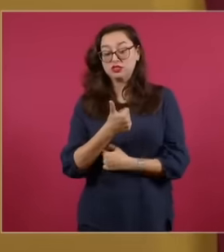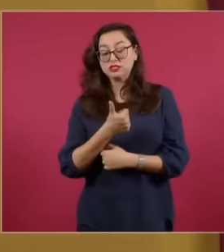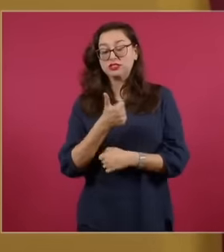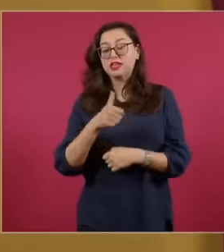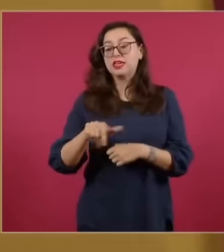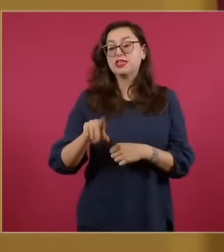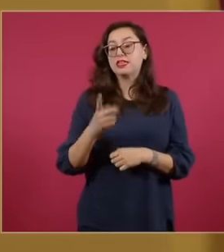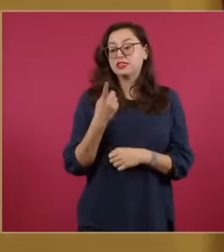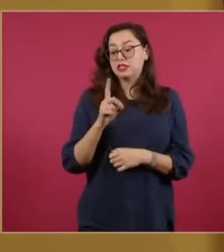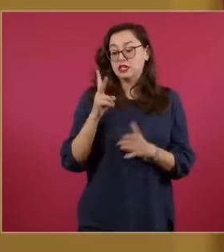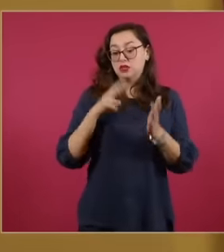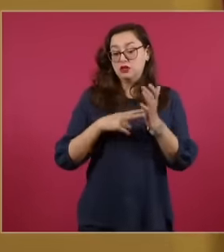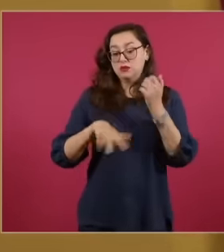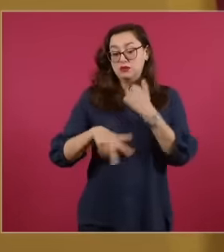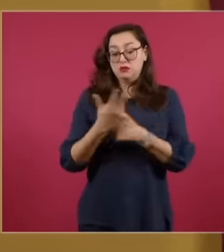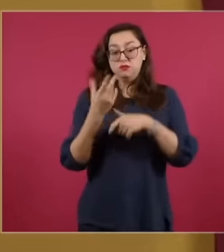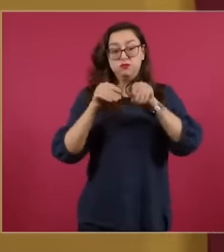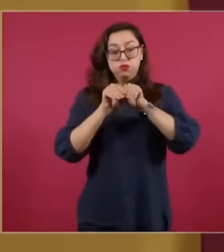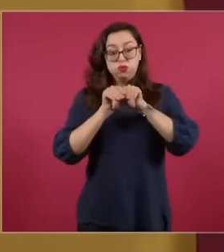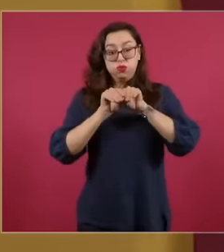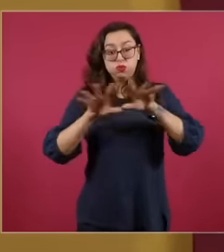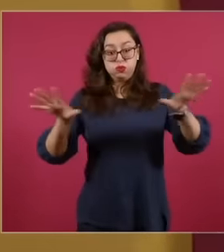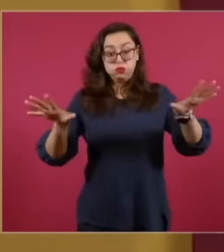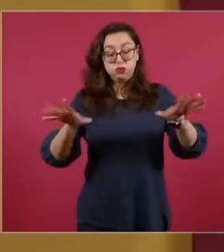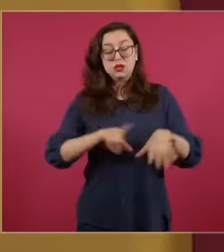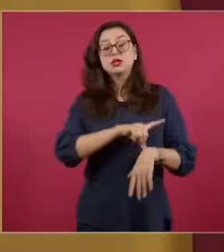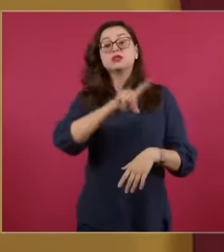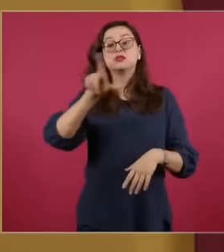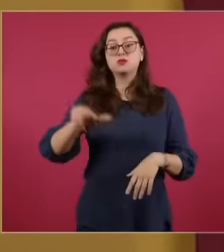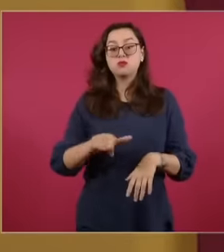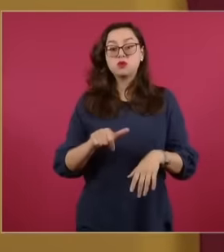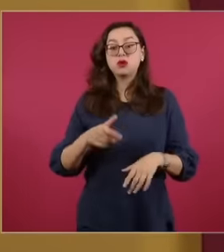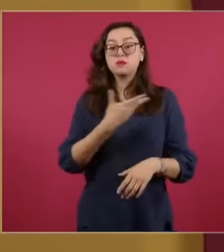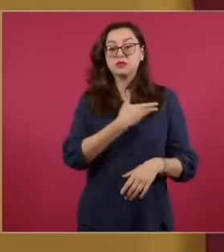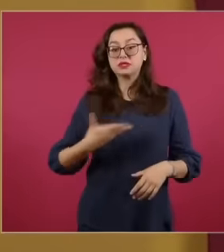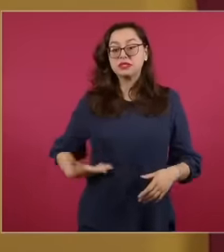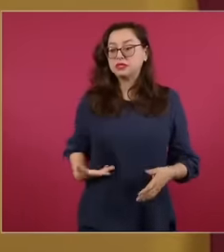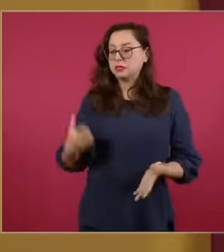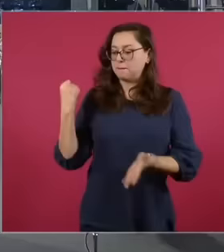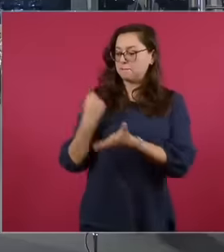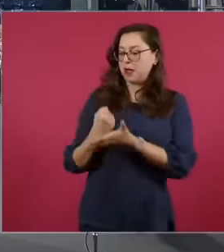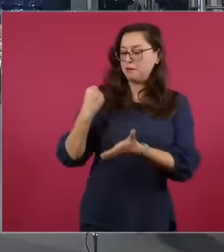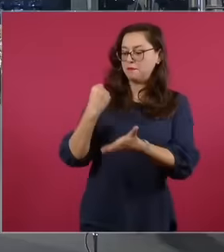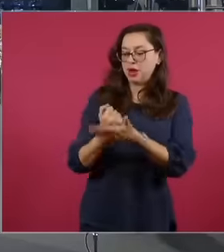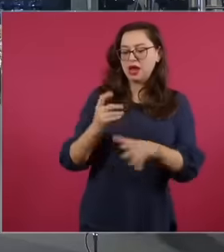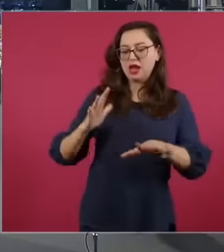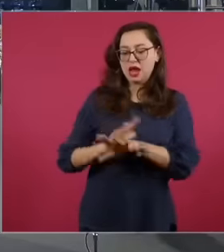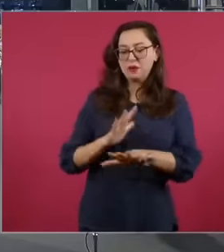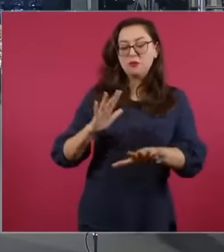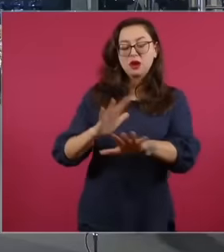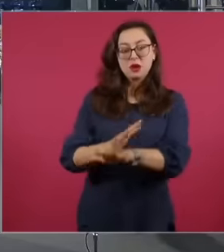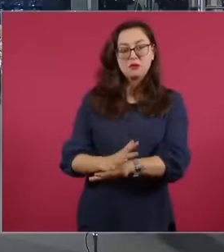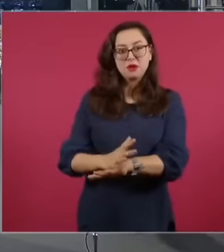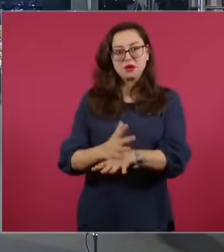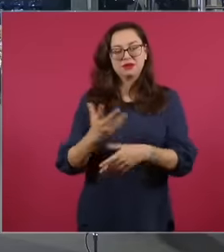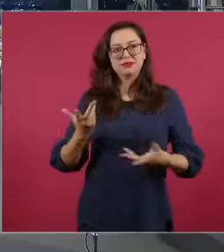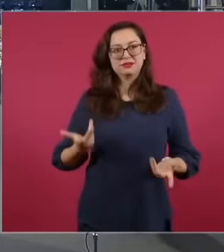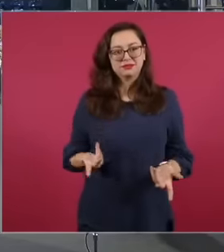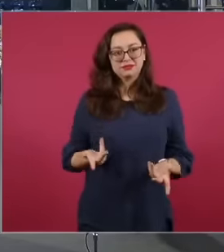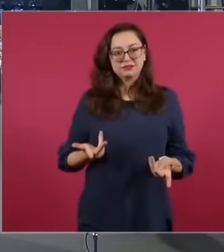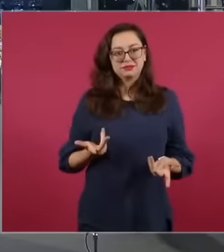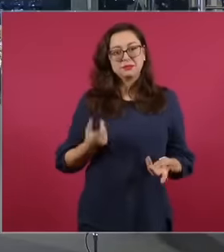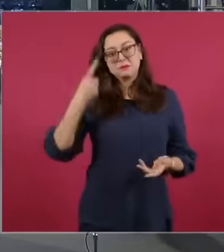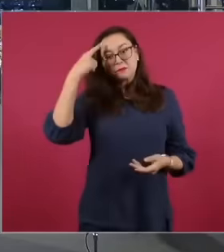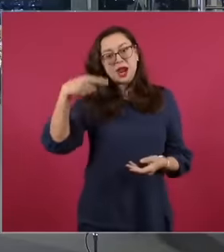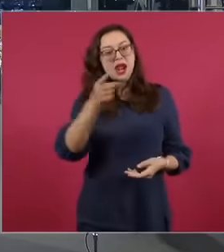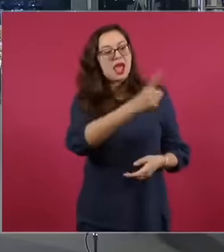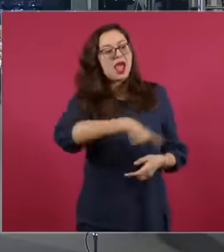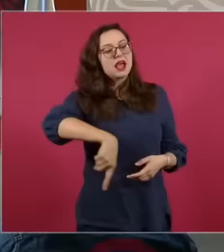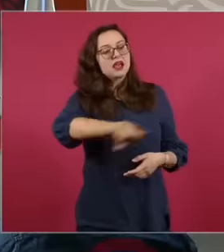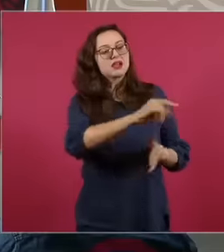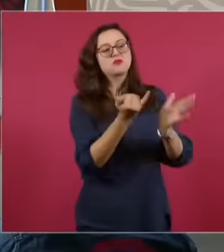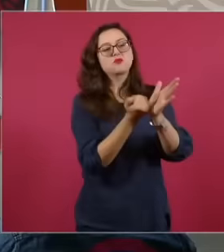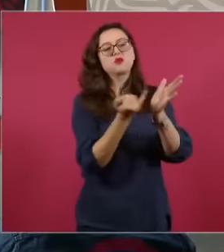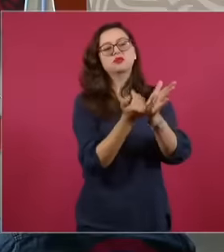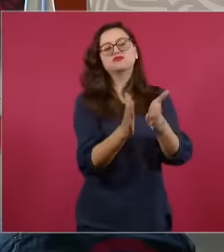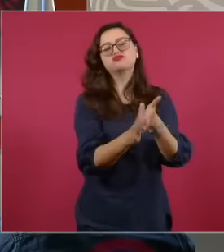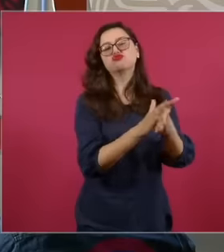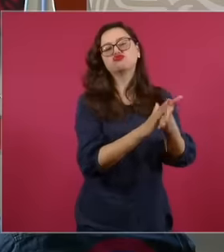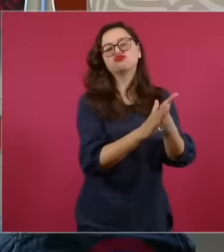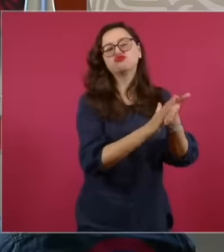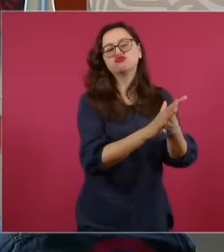It was modified by the presidency through two decrees. Well, it is the same to condone and exempt